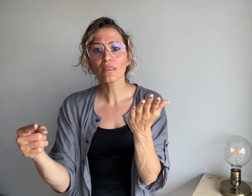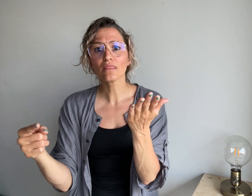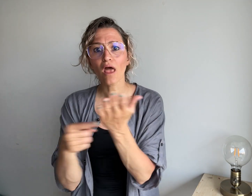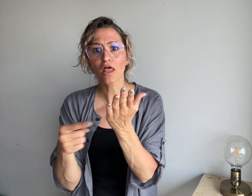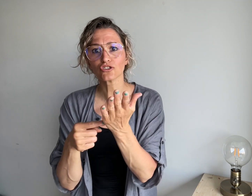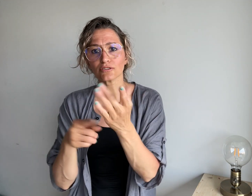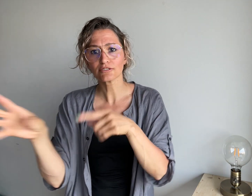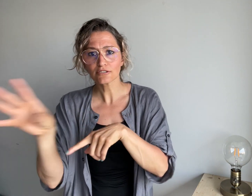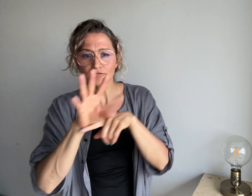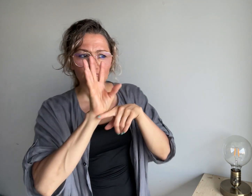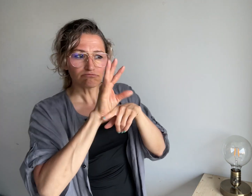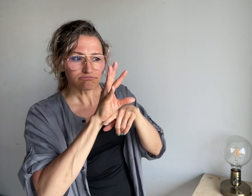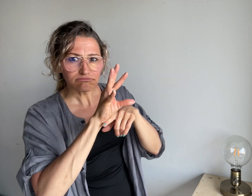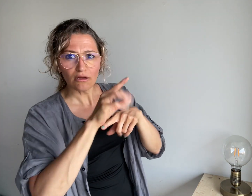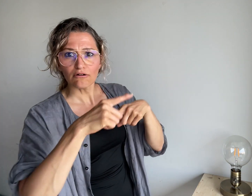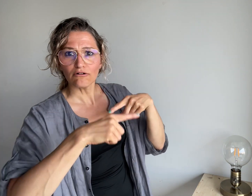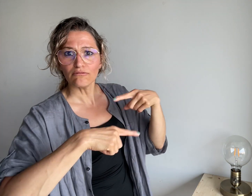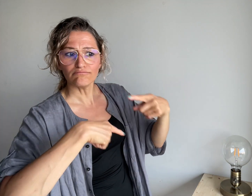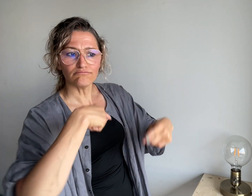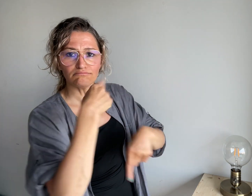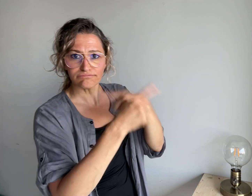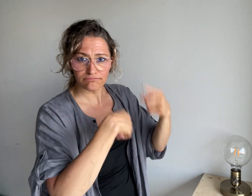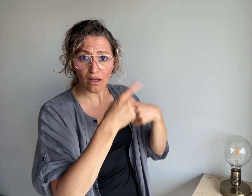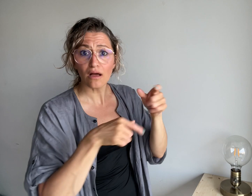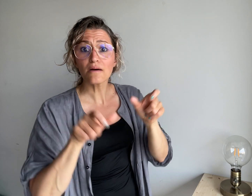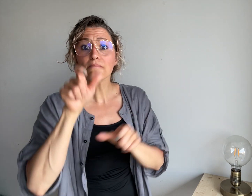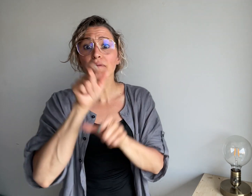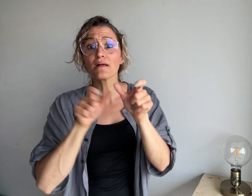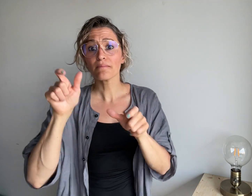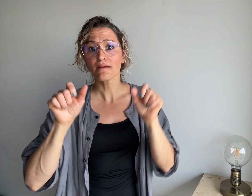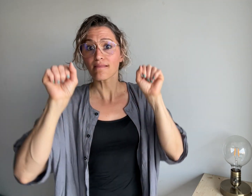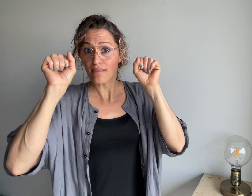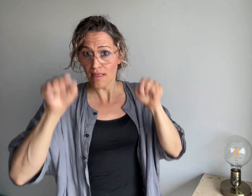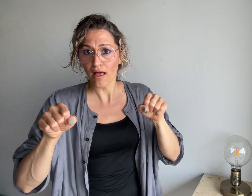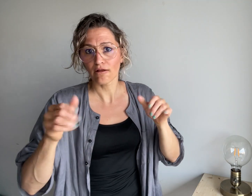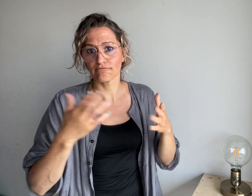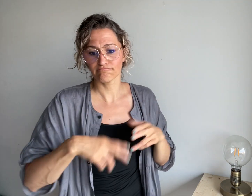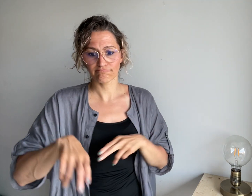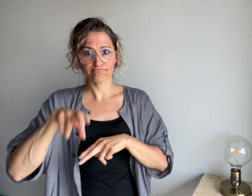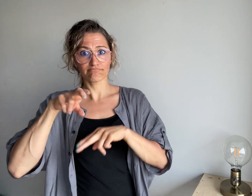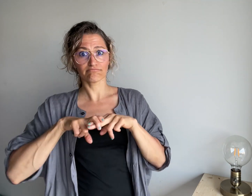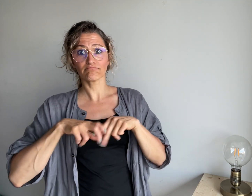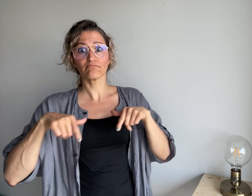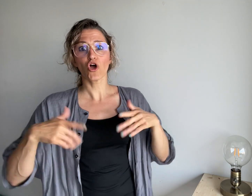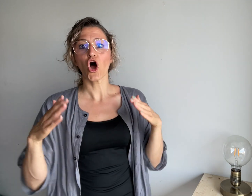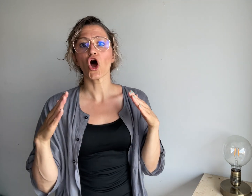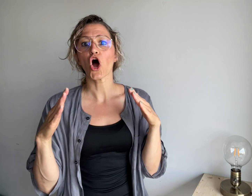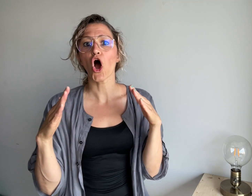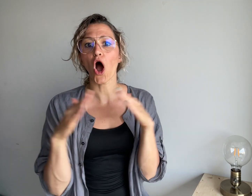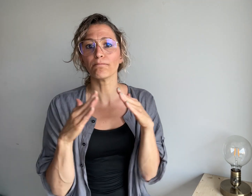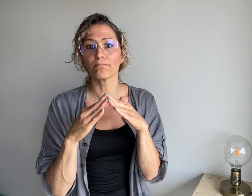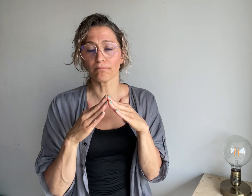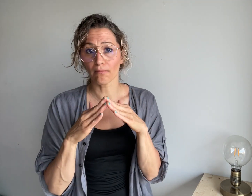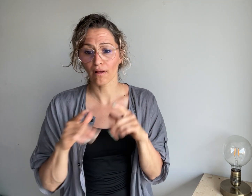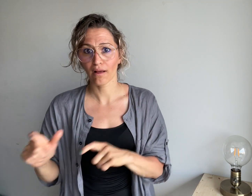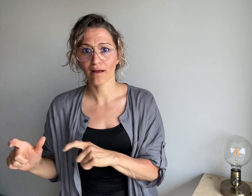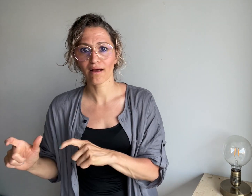to allow people to watch it at their homes